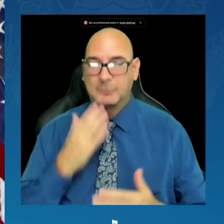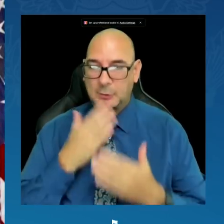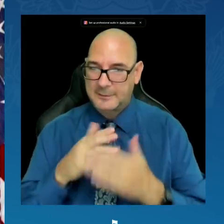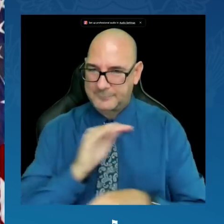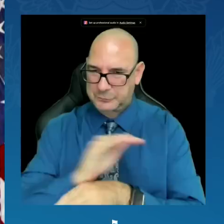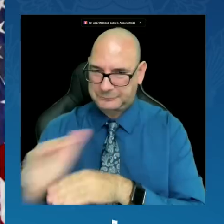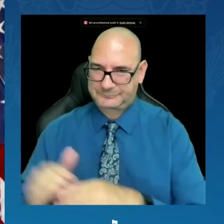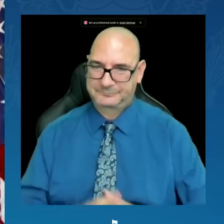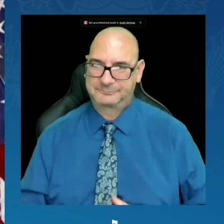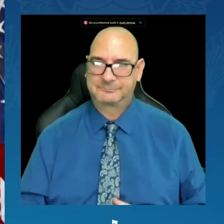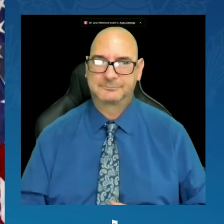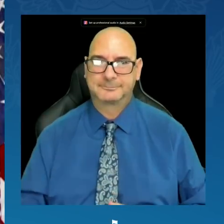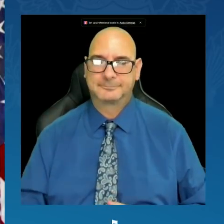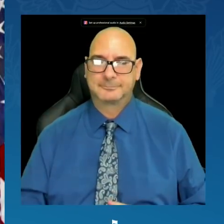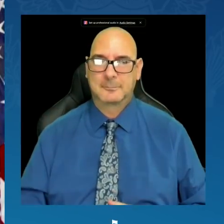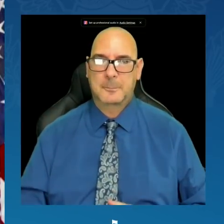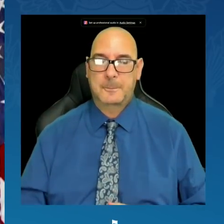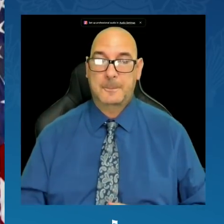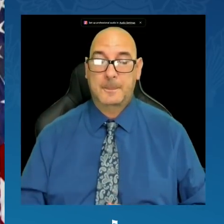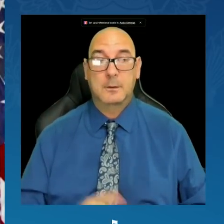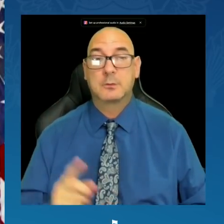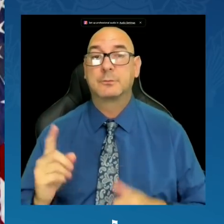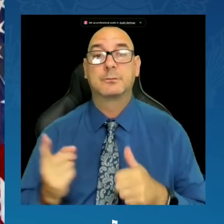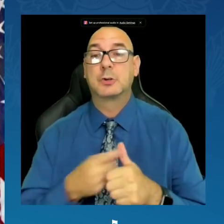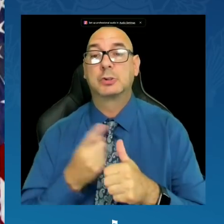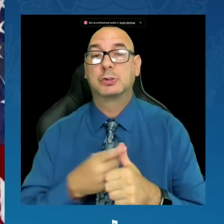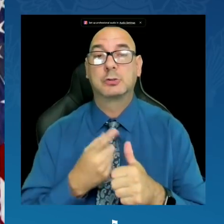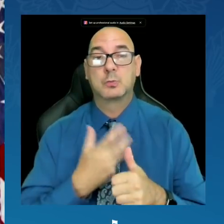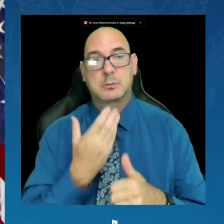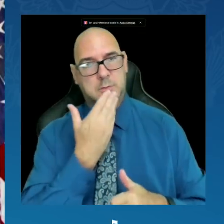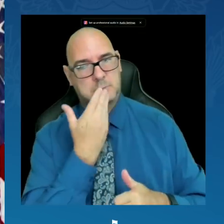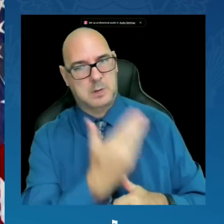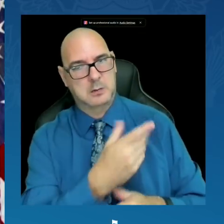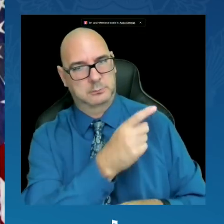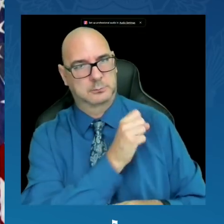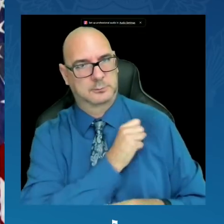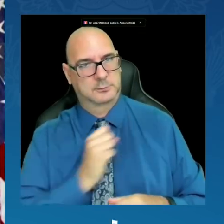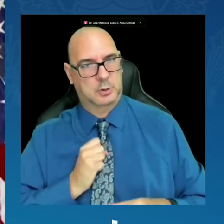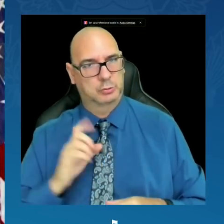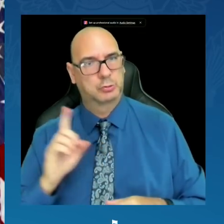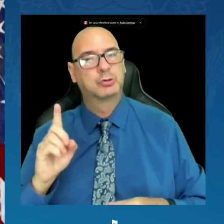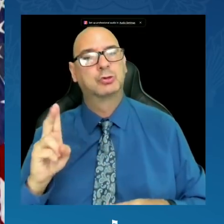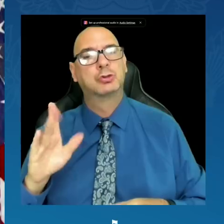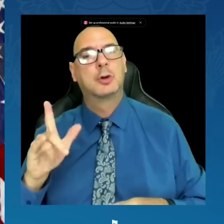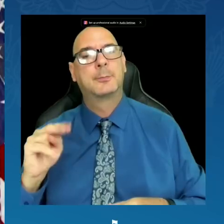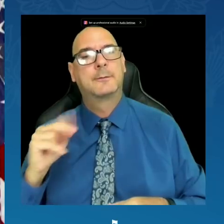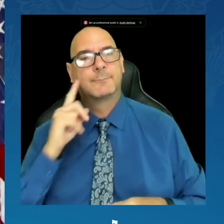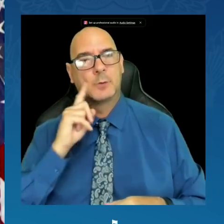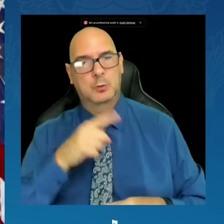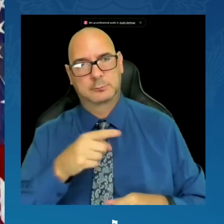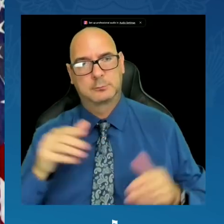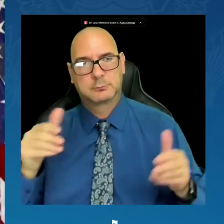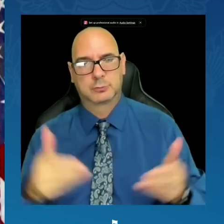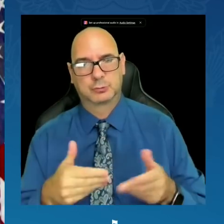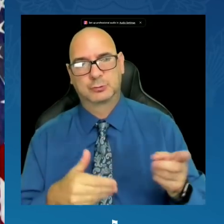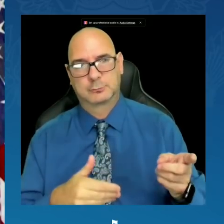Well, first, I want to thank Senator Durbin. I had the privilege of serving with him, as he mentioned, on the Senate Judiciary Committee.